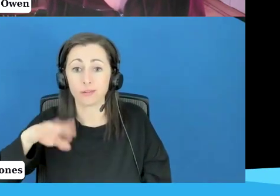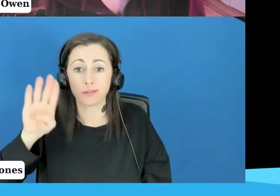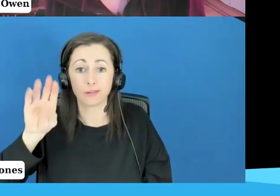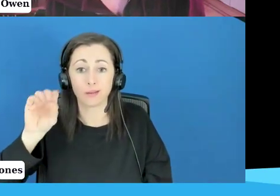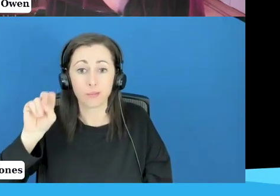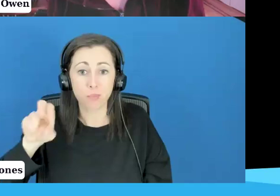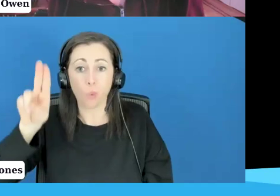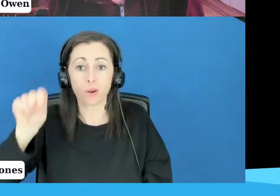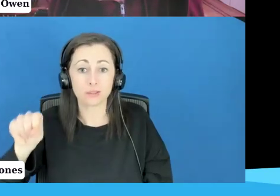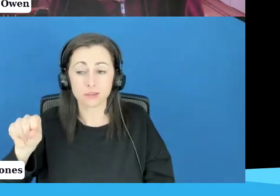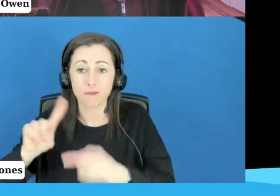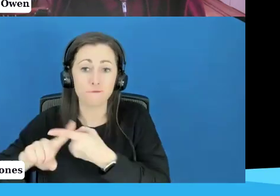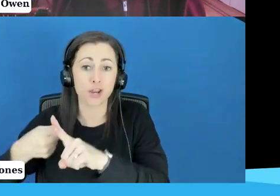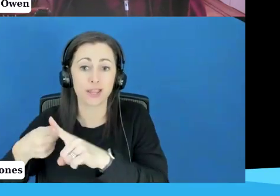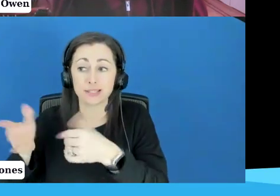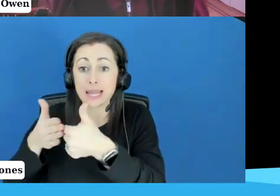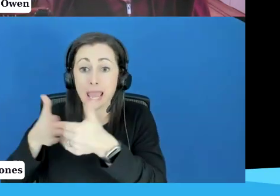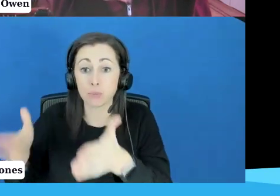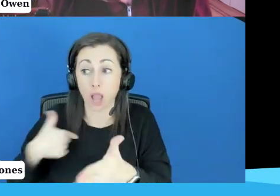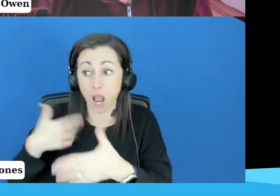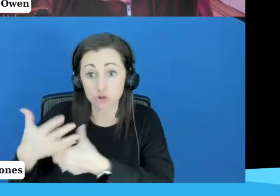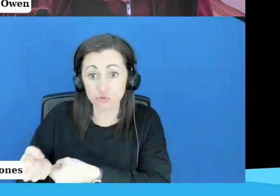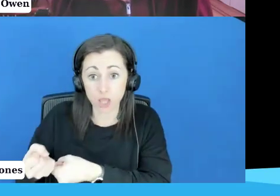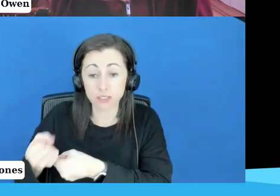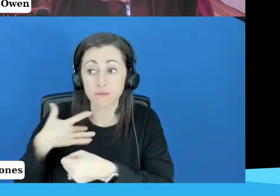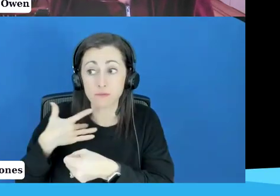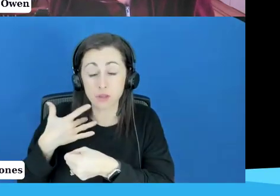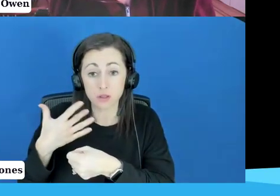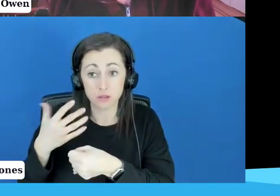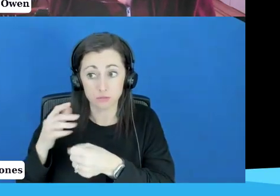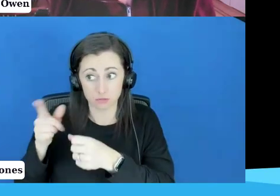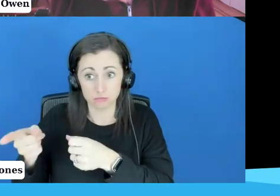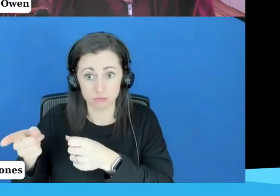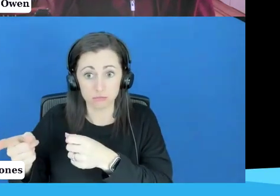neighbors that I trust, and we feel good about and that are going to be part of our village